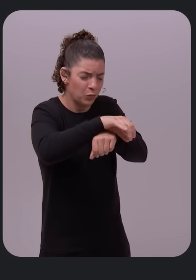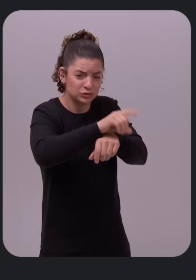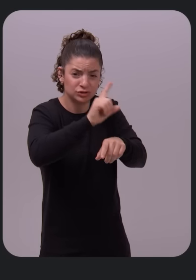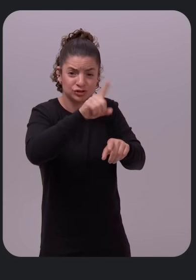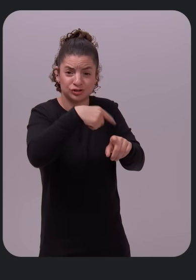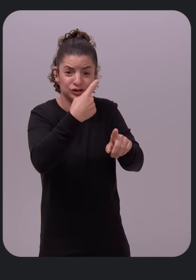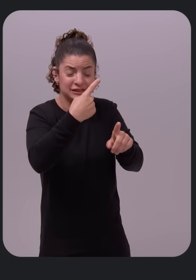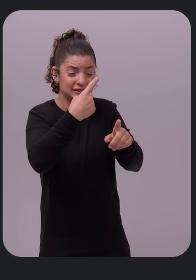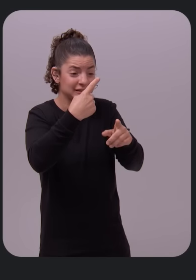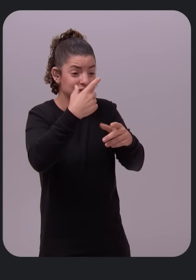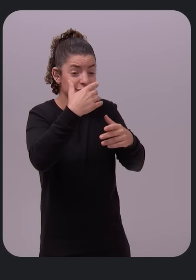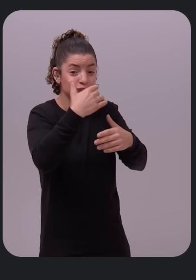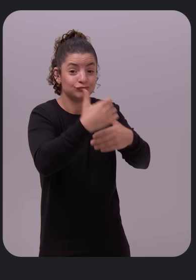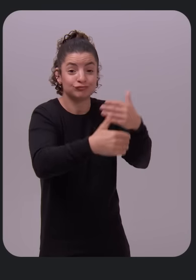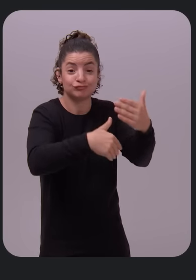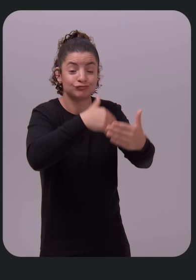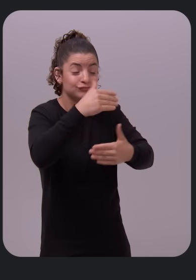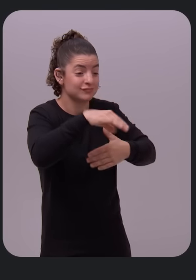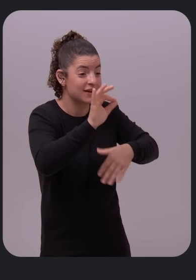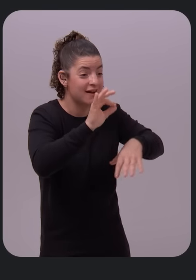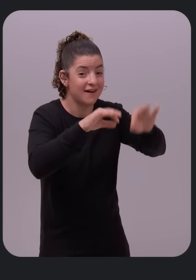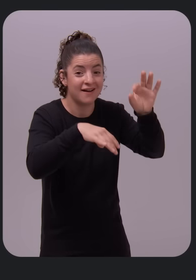And that's when I know I'm in the right place.